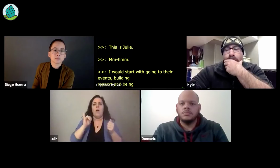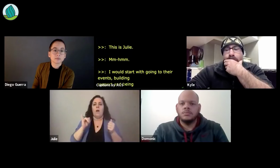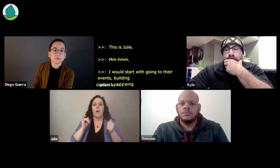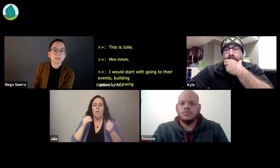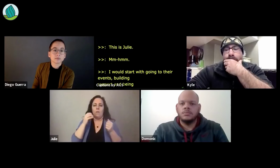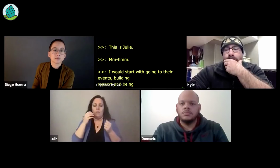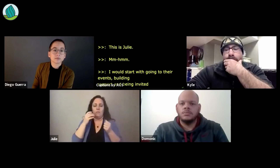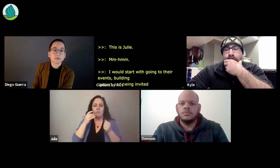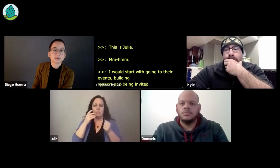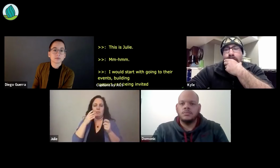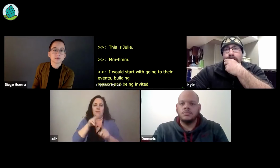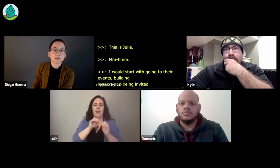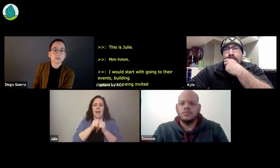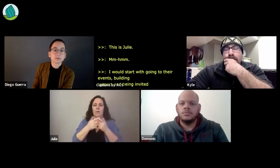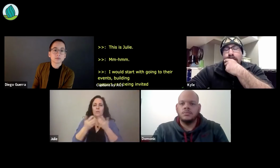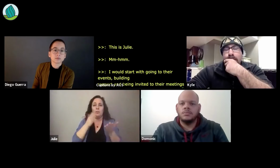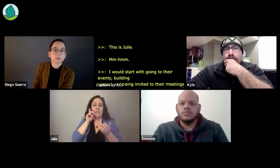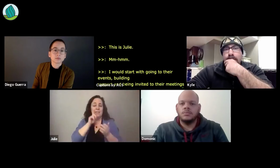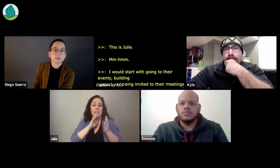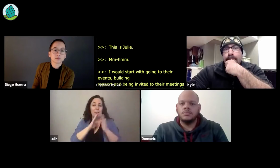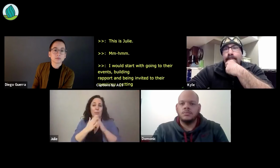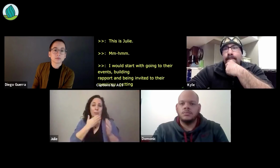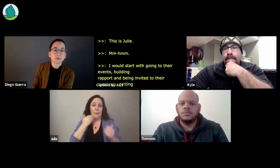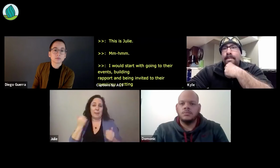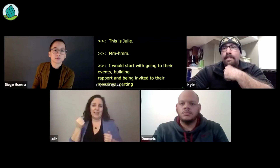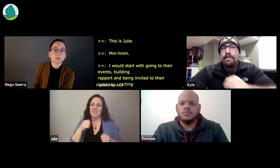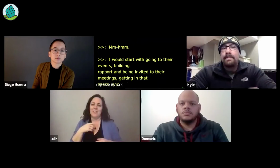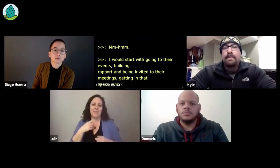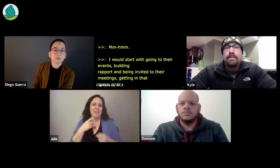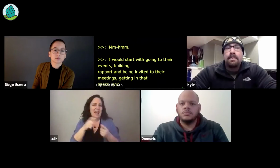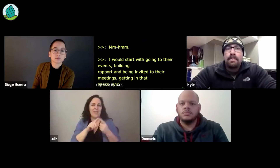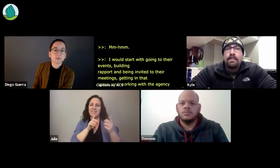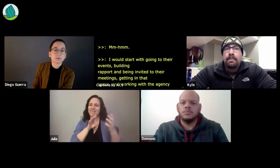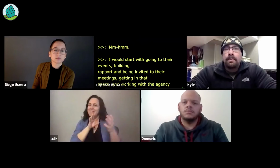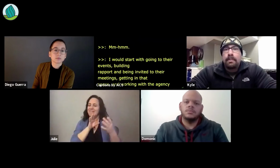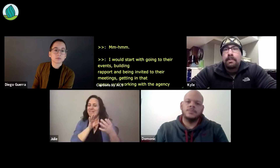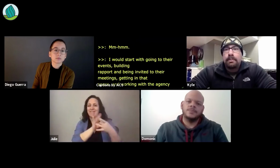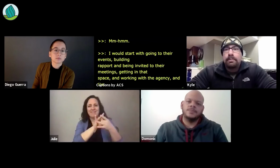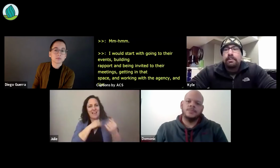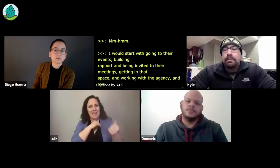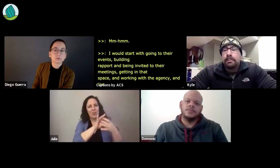how to better serve the deaf community, but you've got to have that relationship, that piece is key.